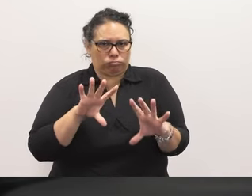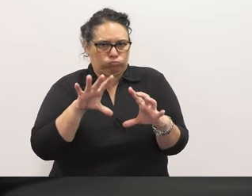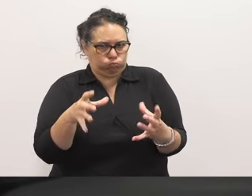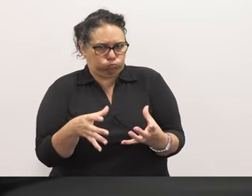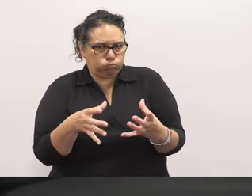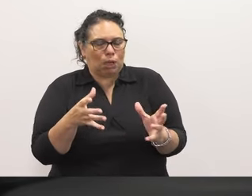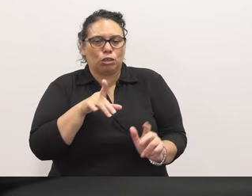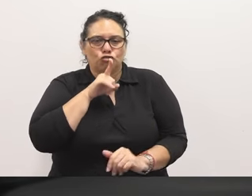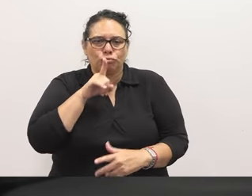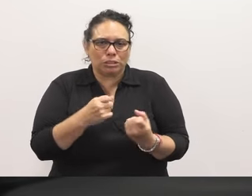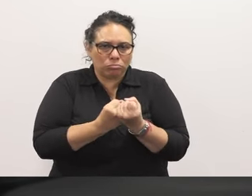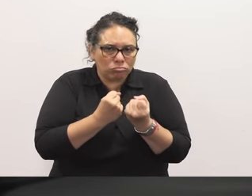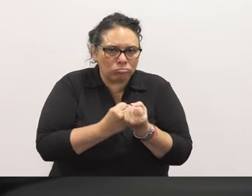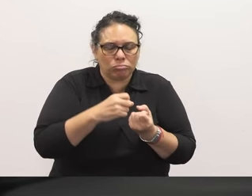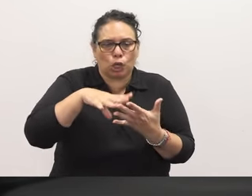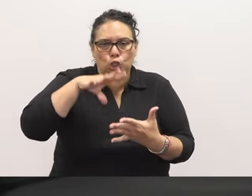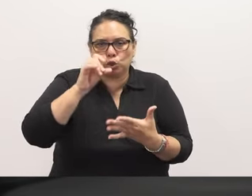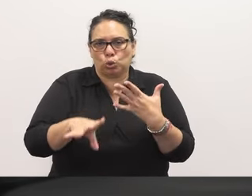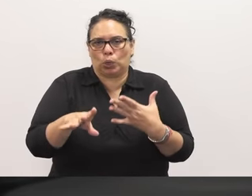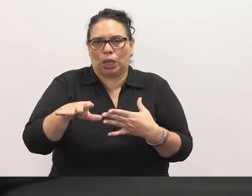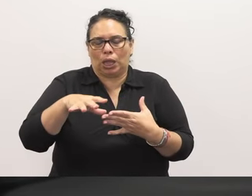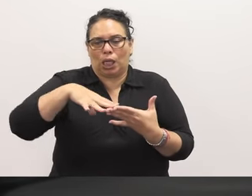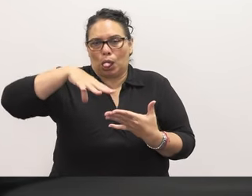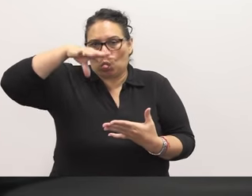student learning and to support a shift in the culture.